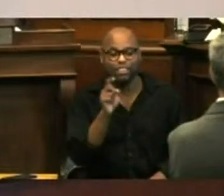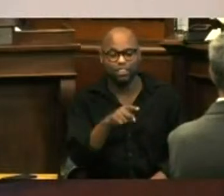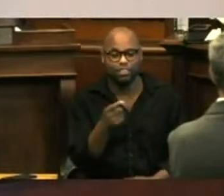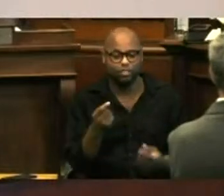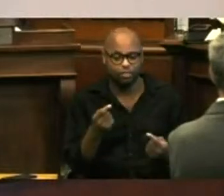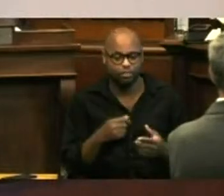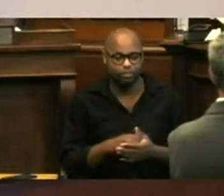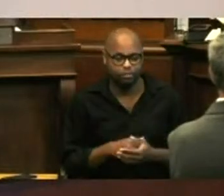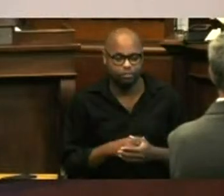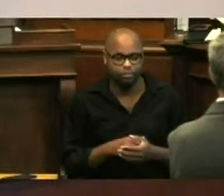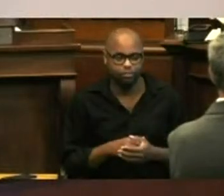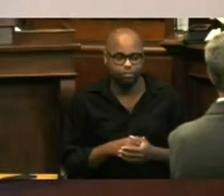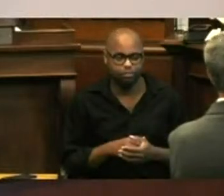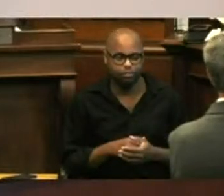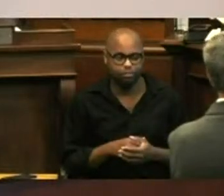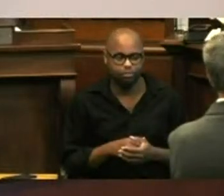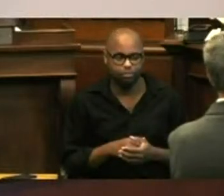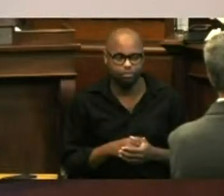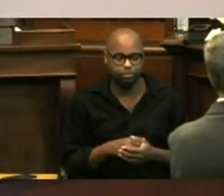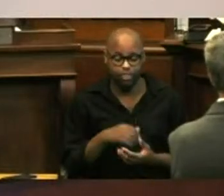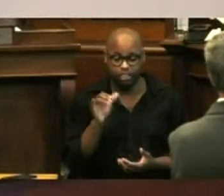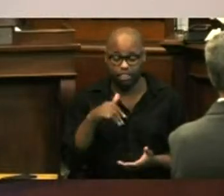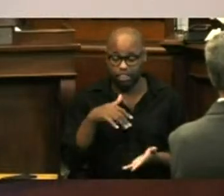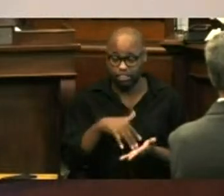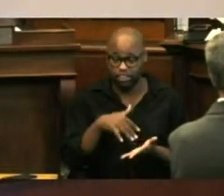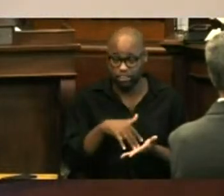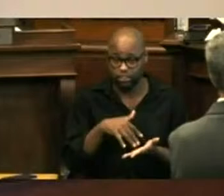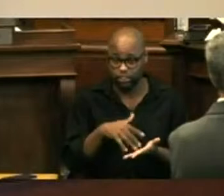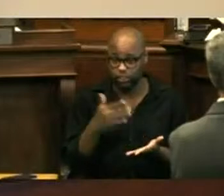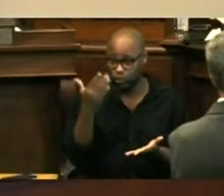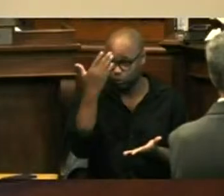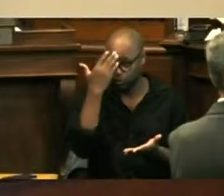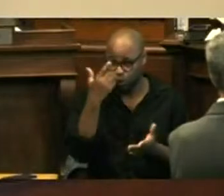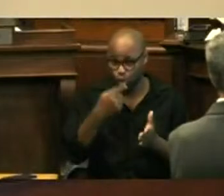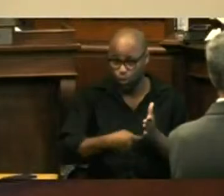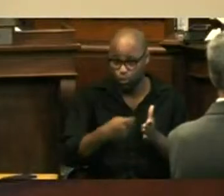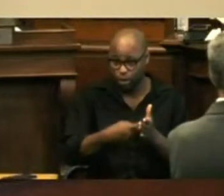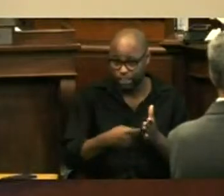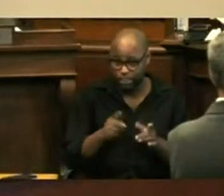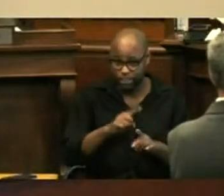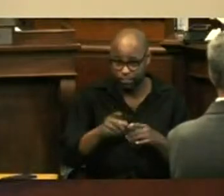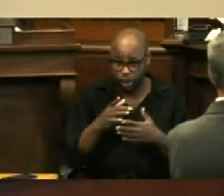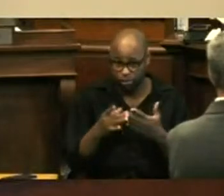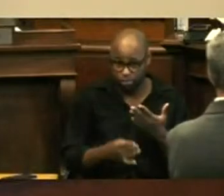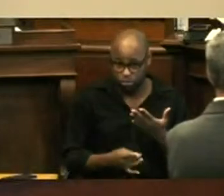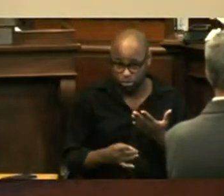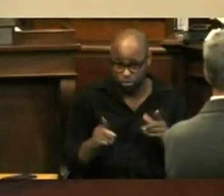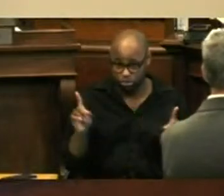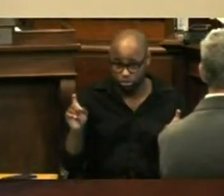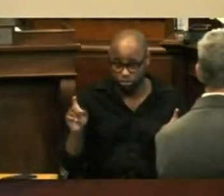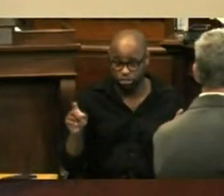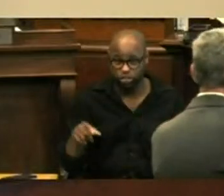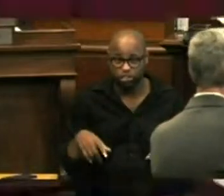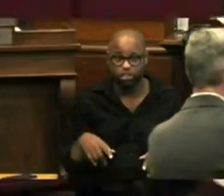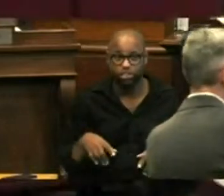potential sure. Okay. And the second question is the study is